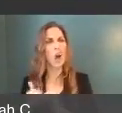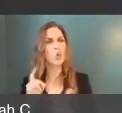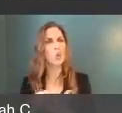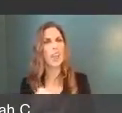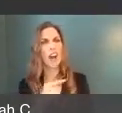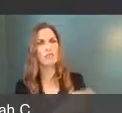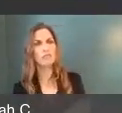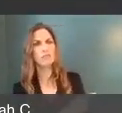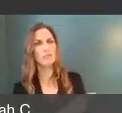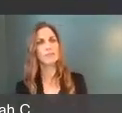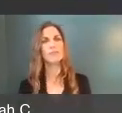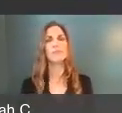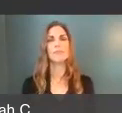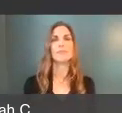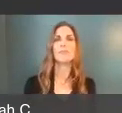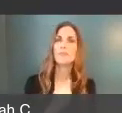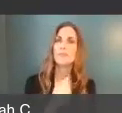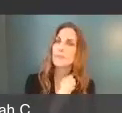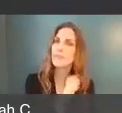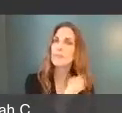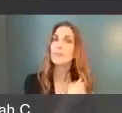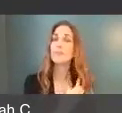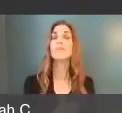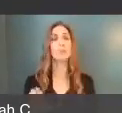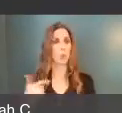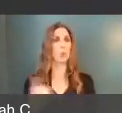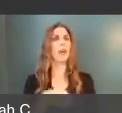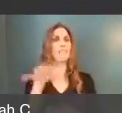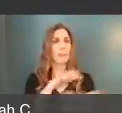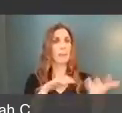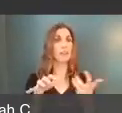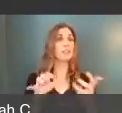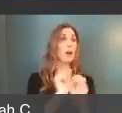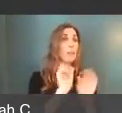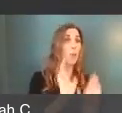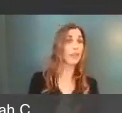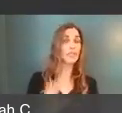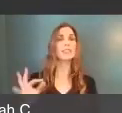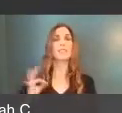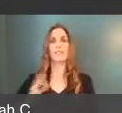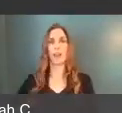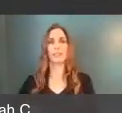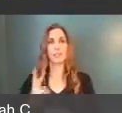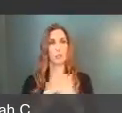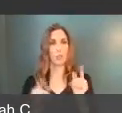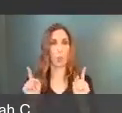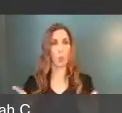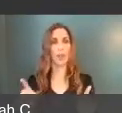[Commissioner Arkoosh] Yeah. So we have a mix of employees and volunteers. We've had a very robust volunteer